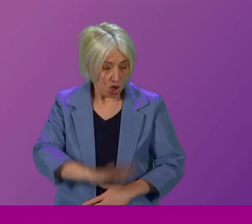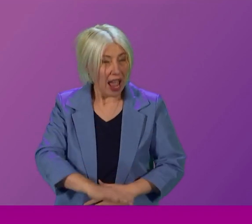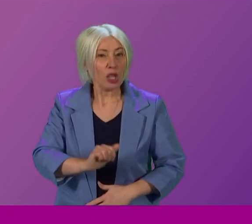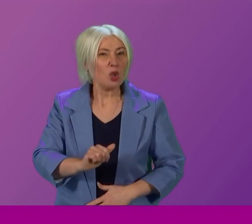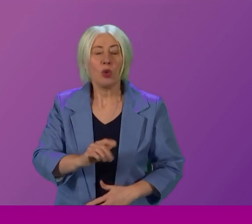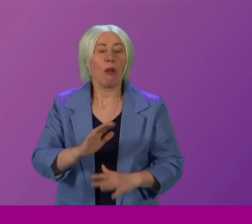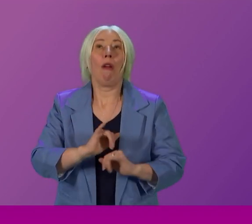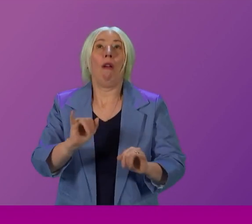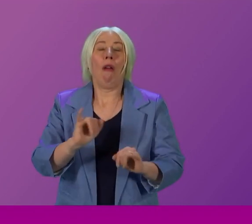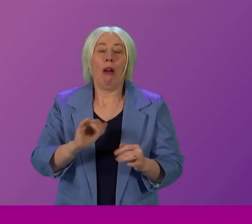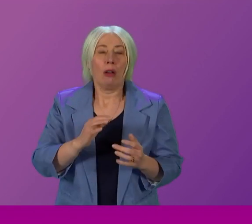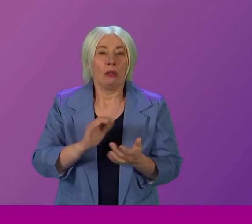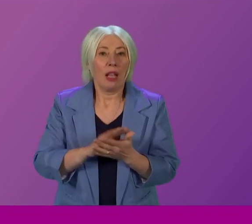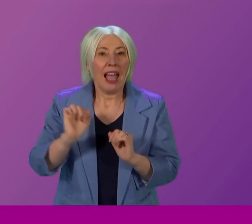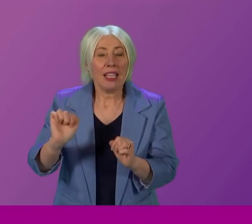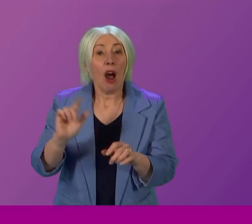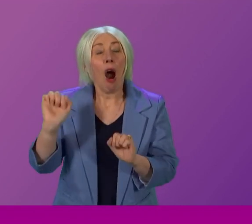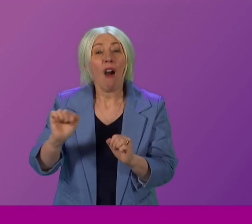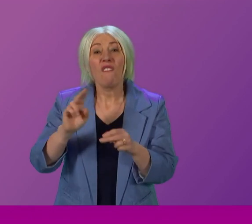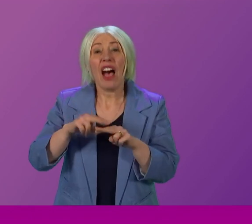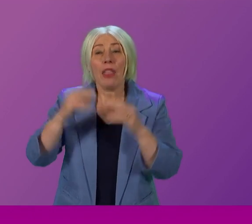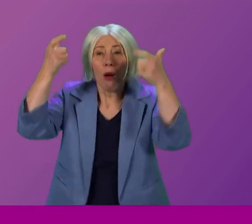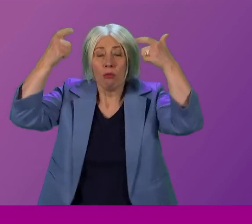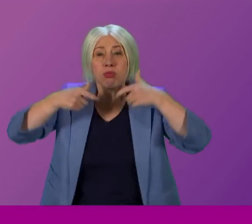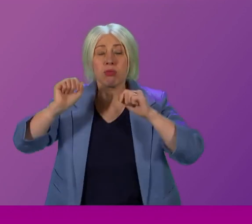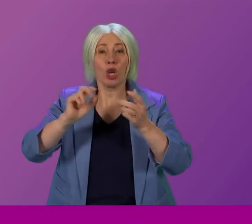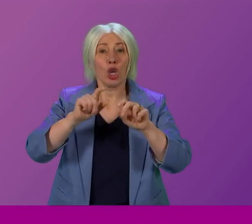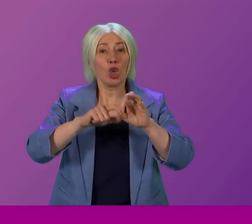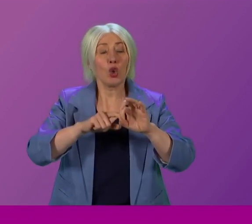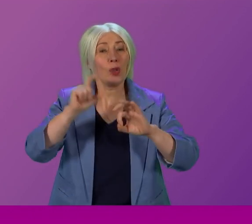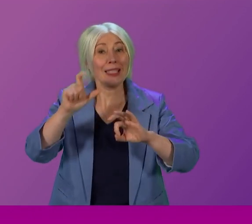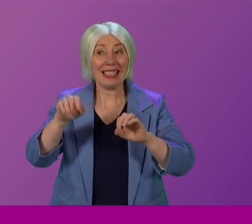QC father and his vile associates, and yet the Government’s child abuse inquiry